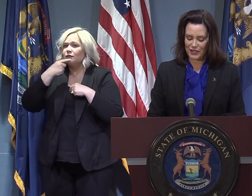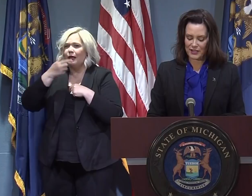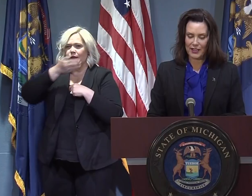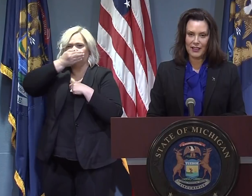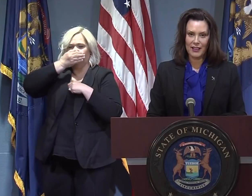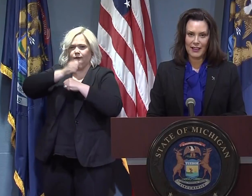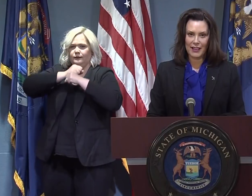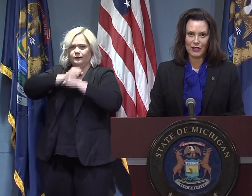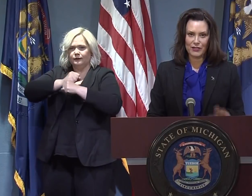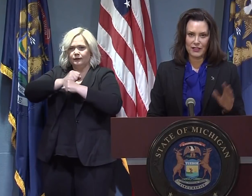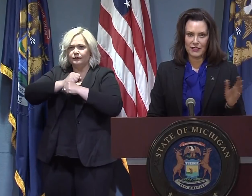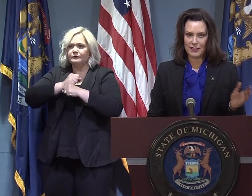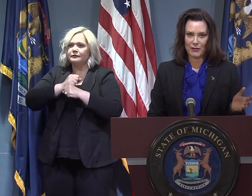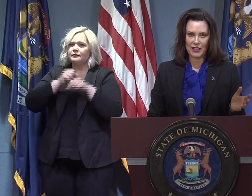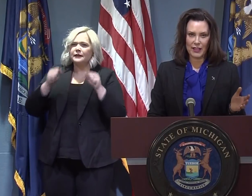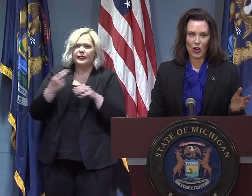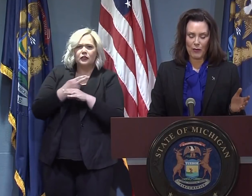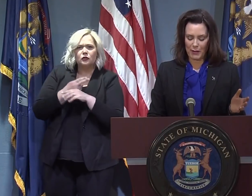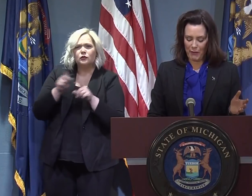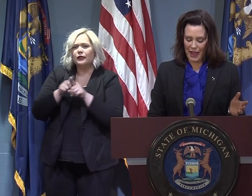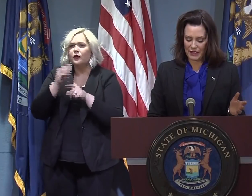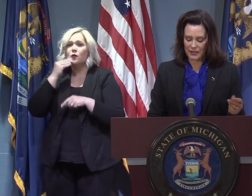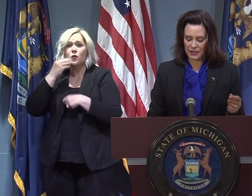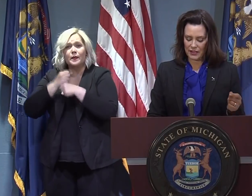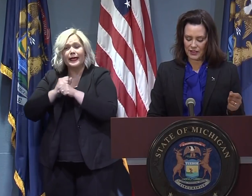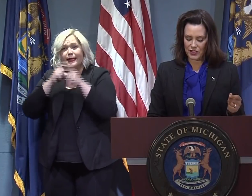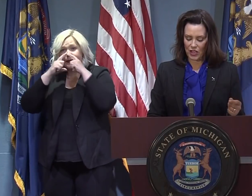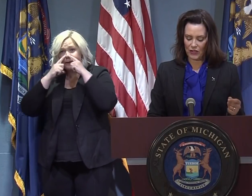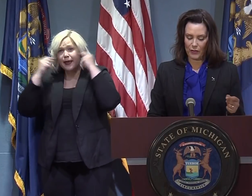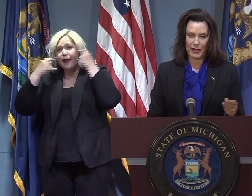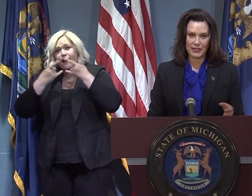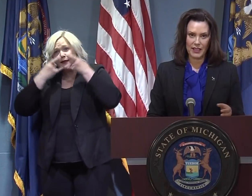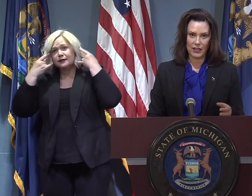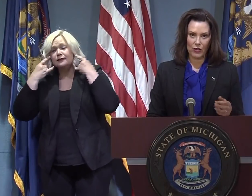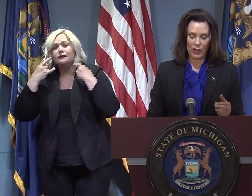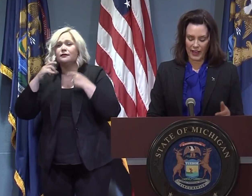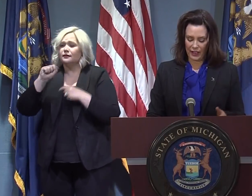EMPLOYEES WEAR SOME FORM OF FACE COVERING SO THEIR NOSE AND MOUTHS ARE COVERED SUCH AS THEY